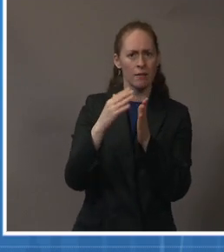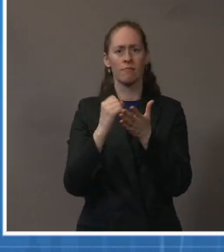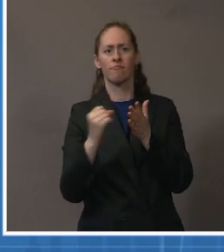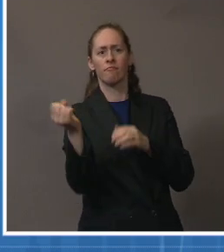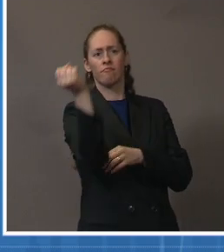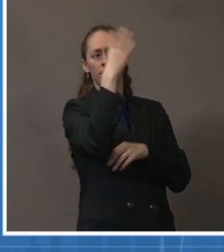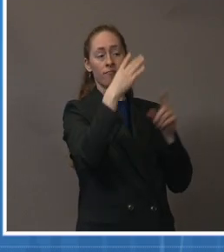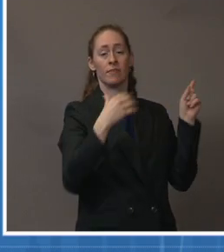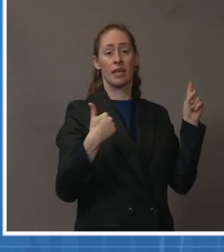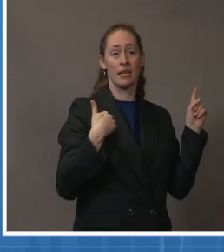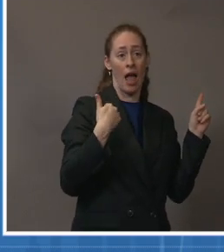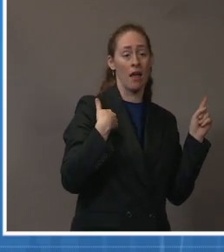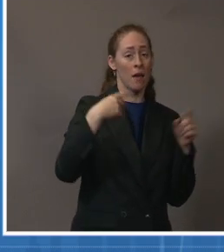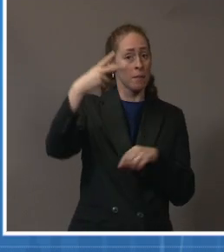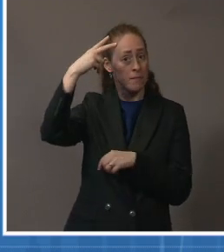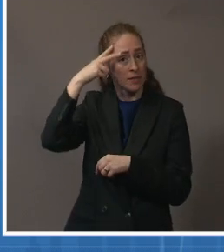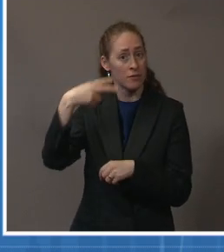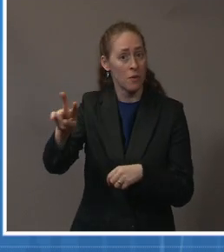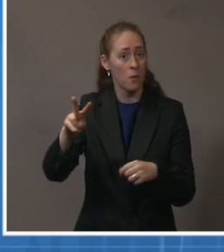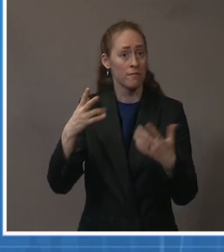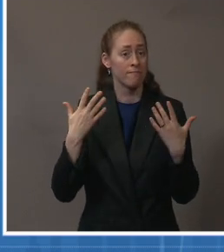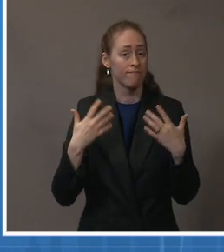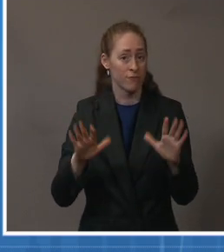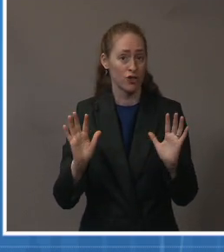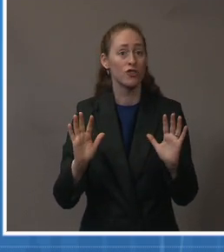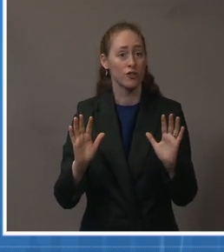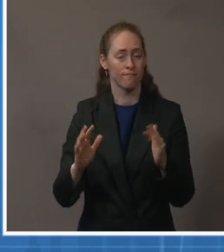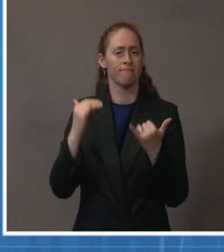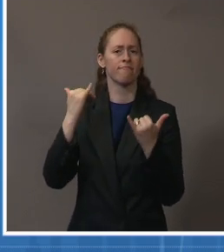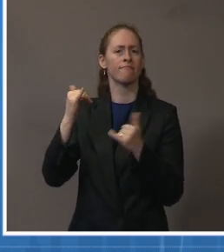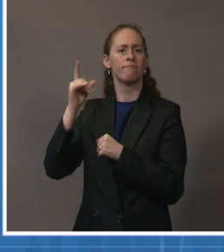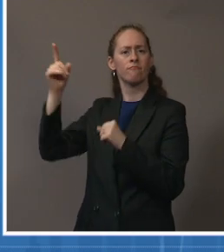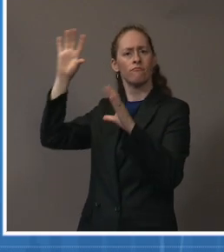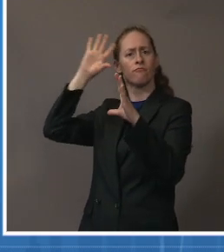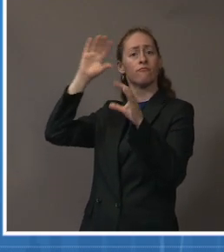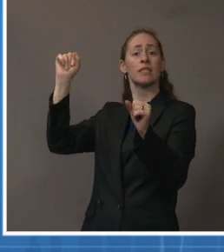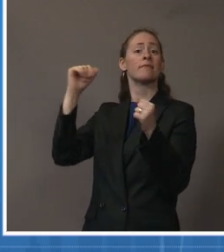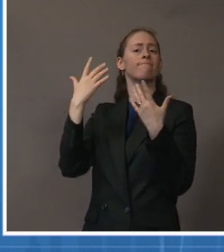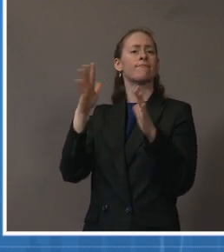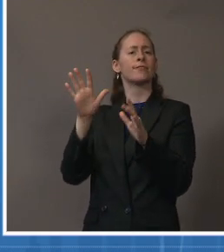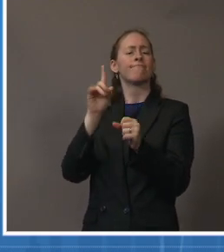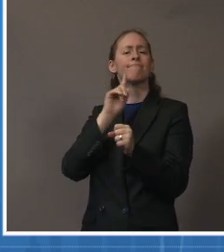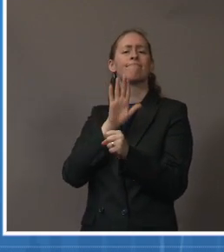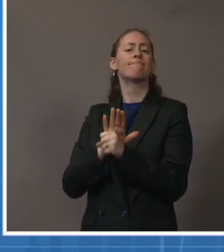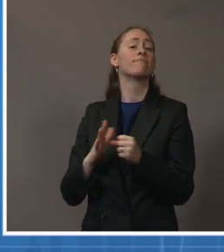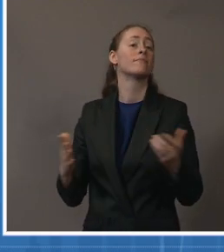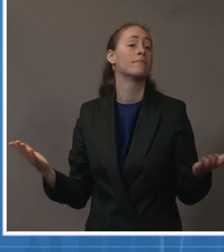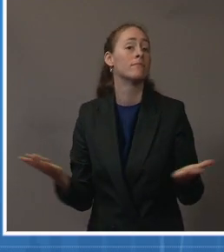And the President has announced a U.S. commitment to sharing a total of 80 million doses by the end of June.